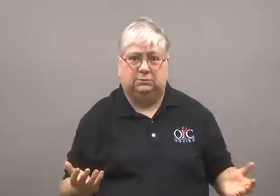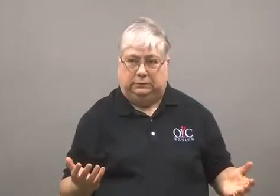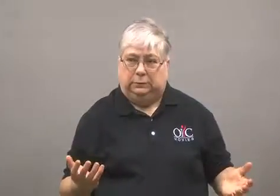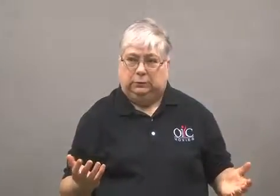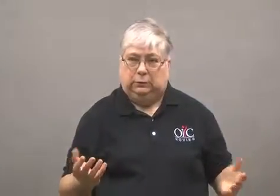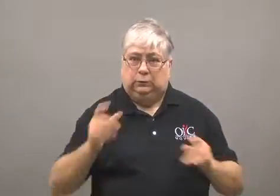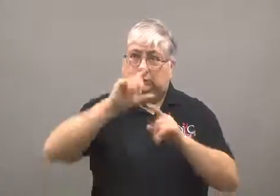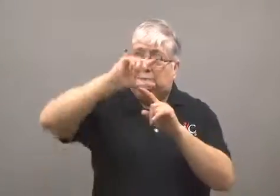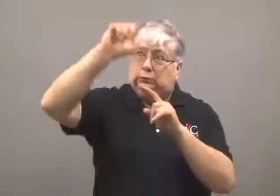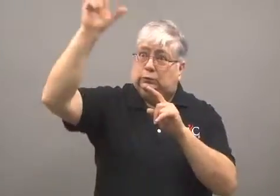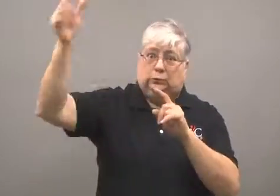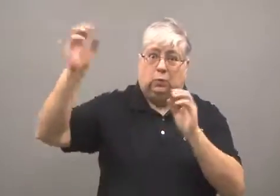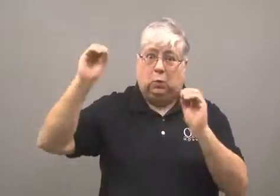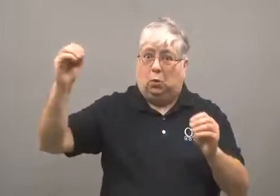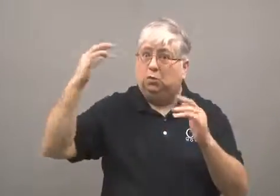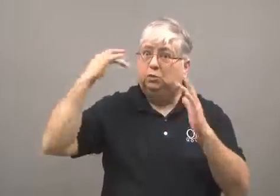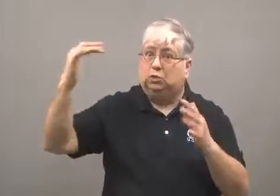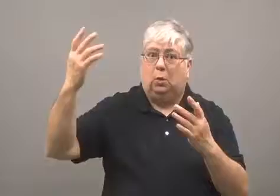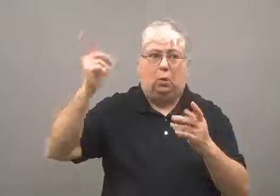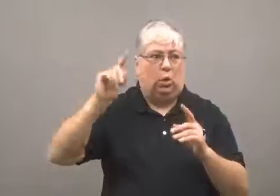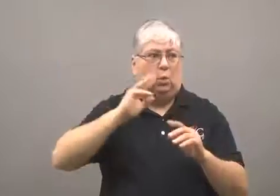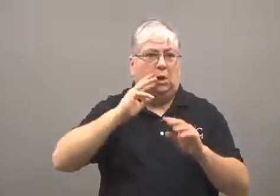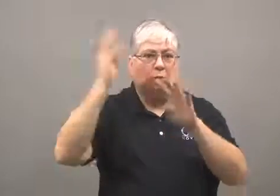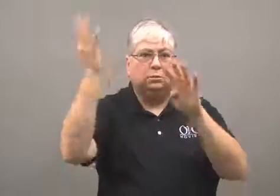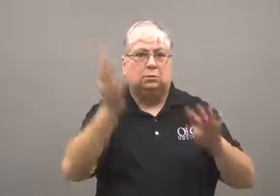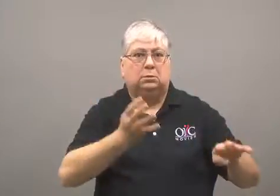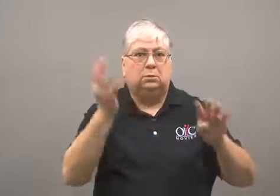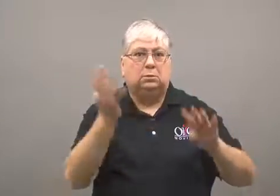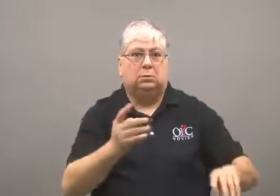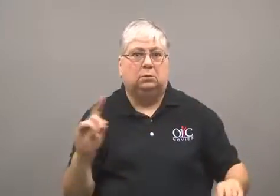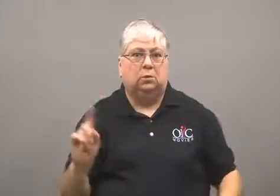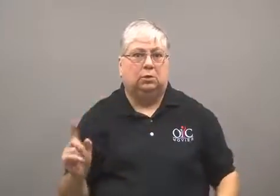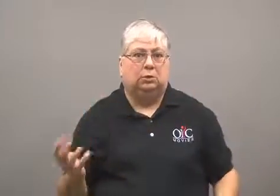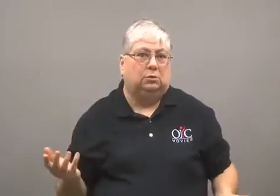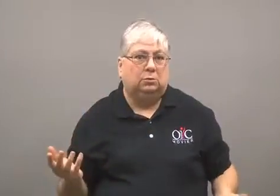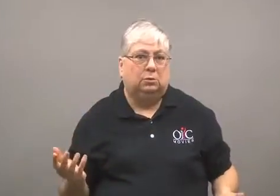Without snow, there would be no water flowing down.